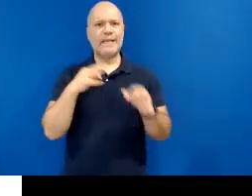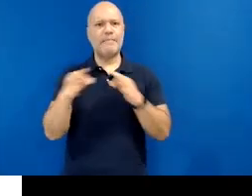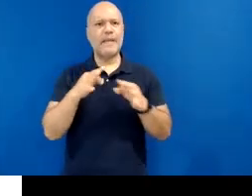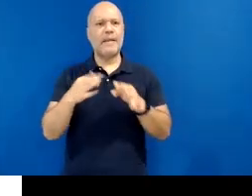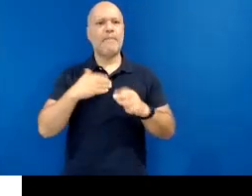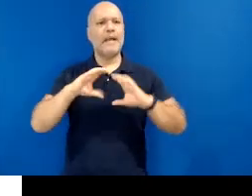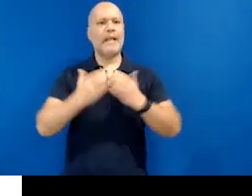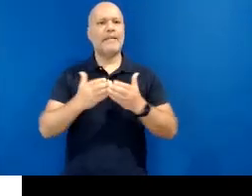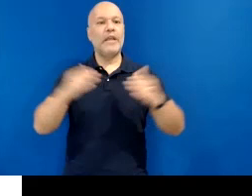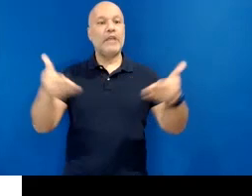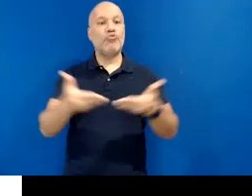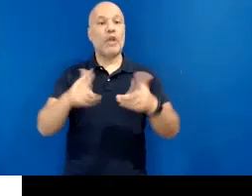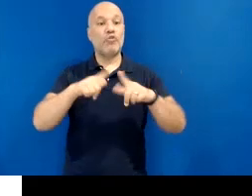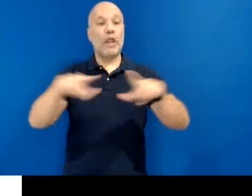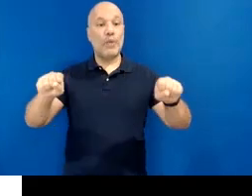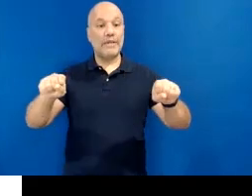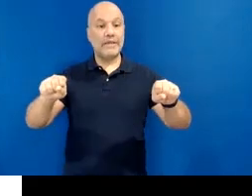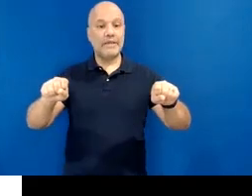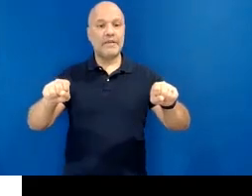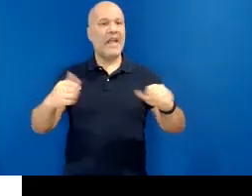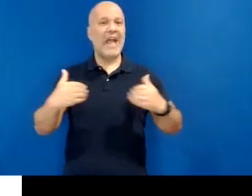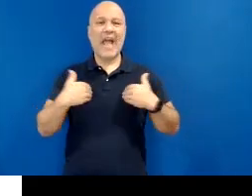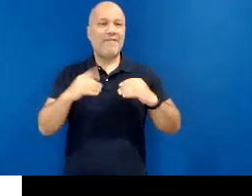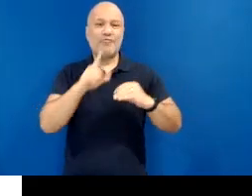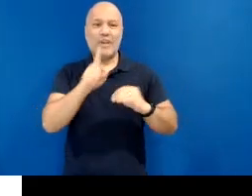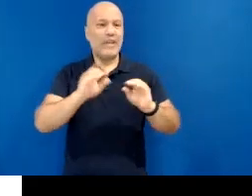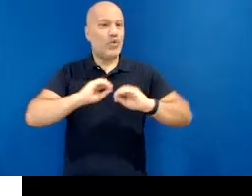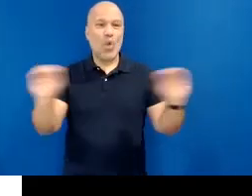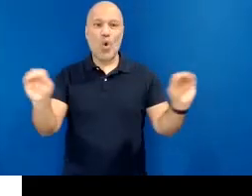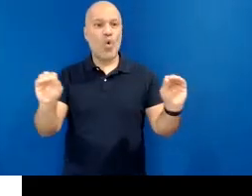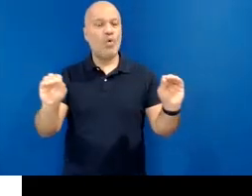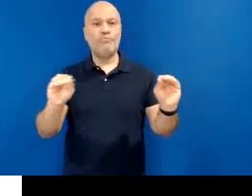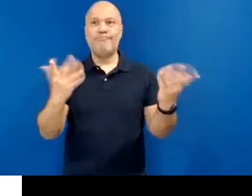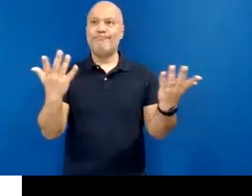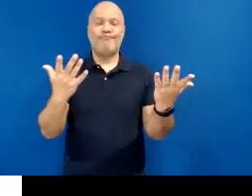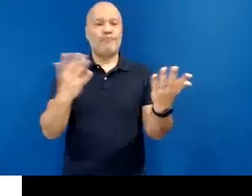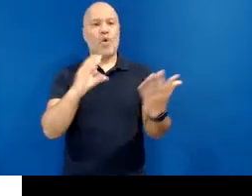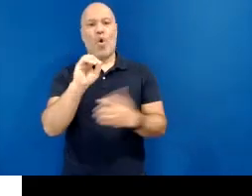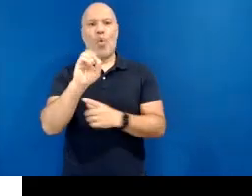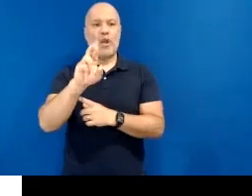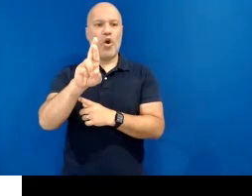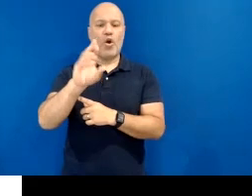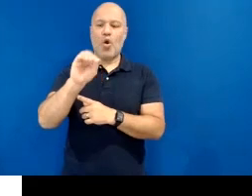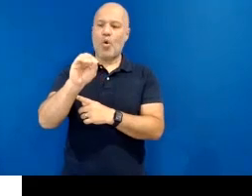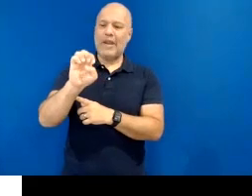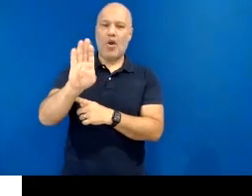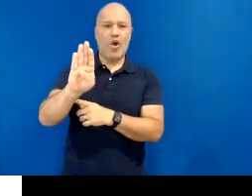There is no, you know, off the shelf OER book that exists. Really briefly, I will tell you